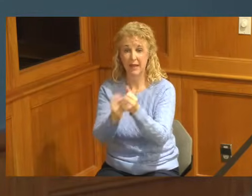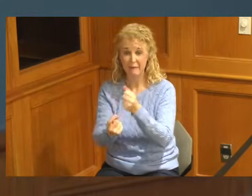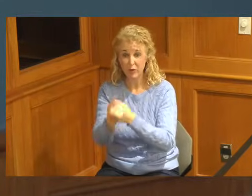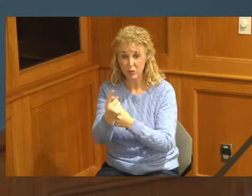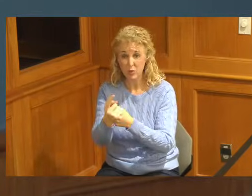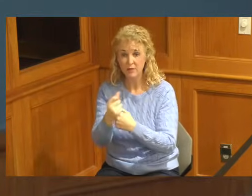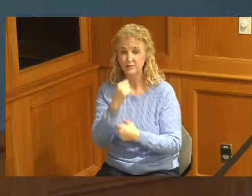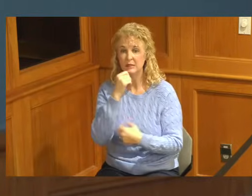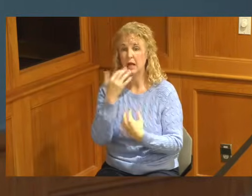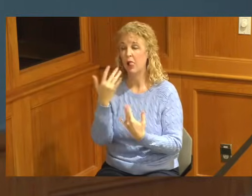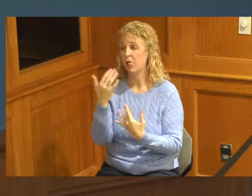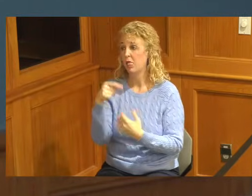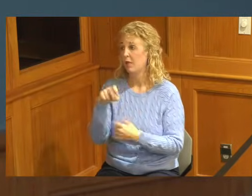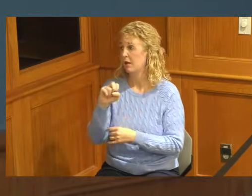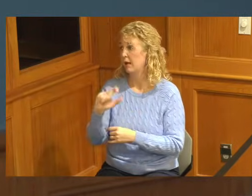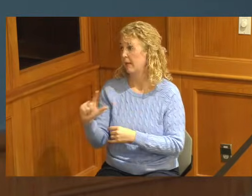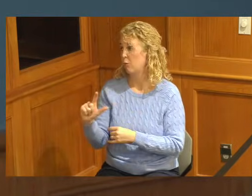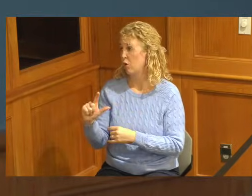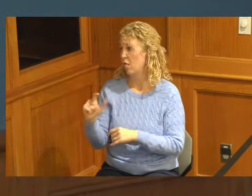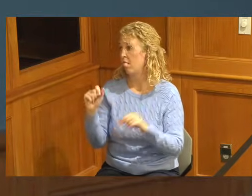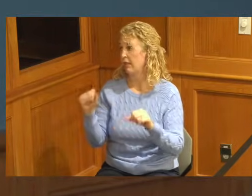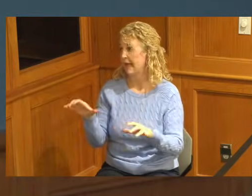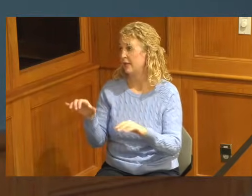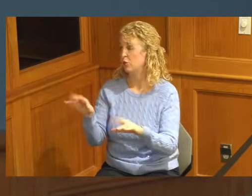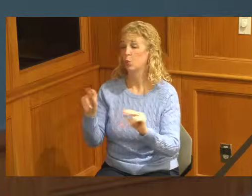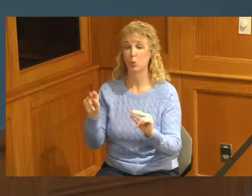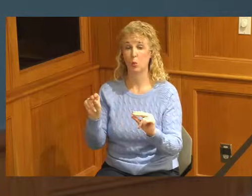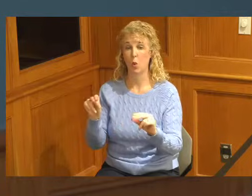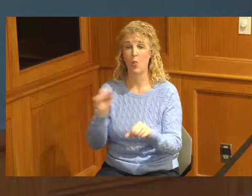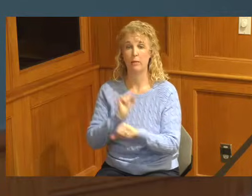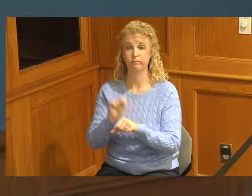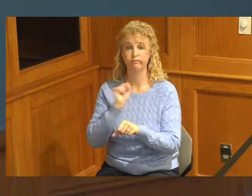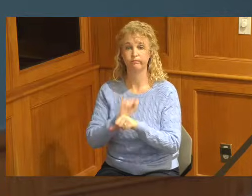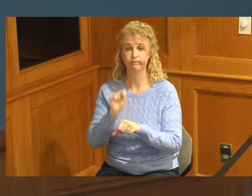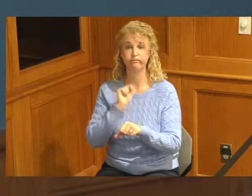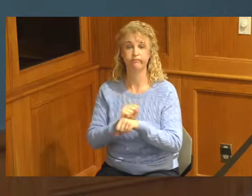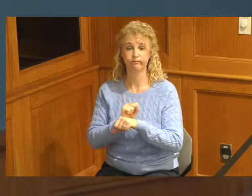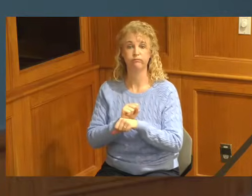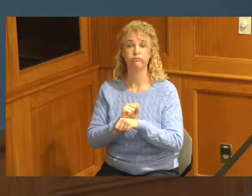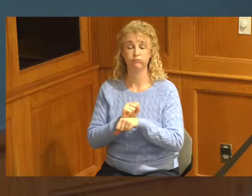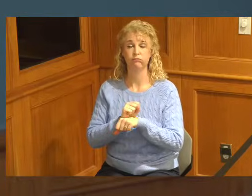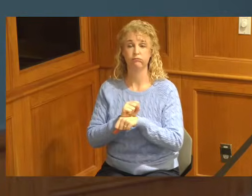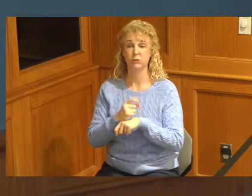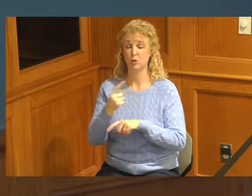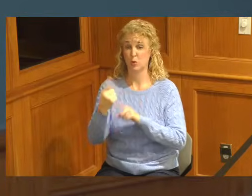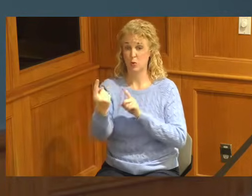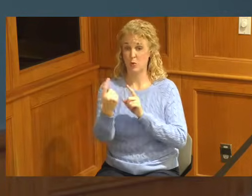for April to come so we can invest in the city of Cincinnati. So, uh, when you come, I'll be asking